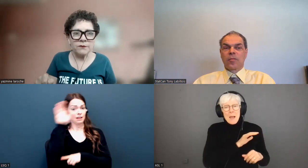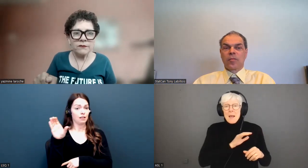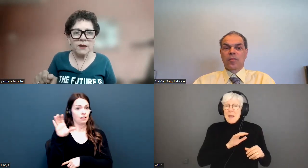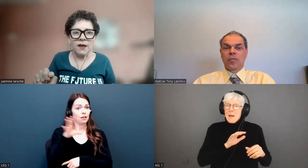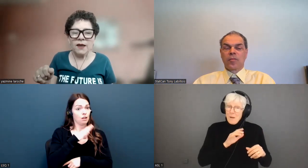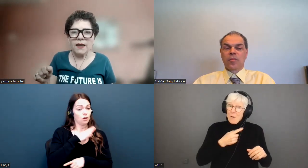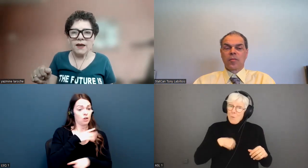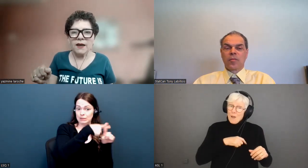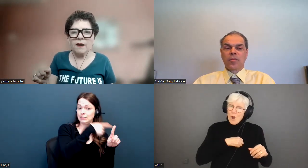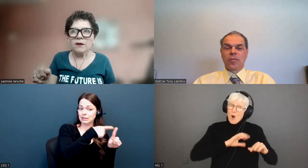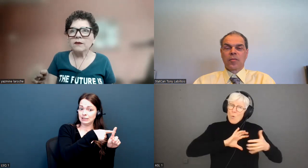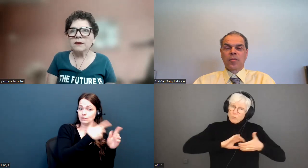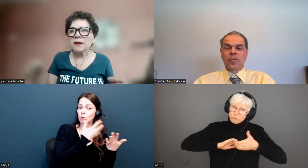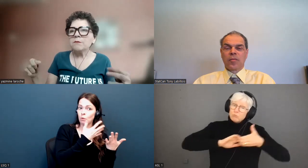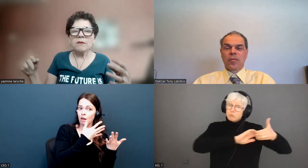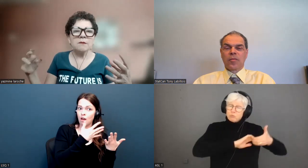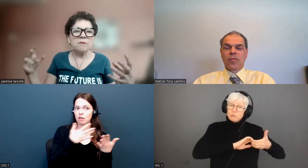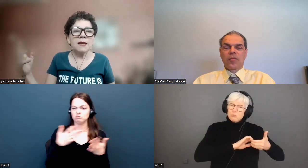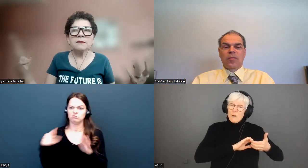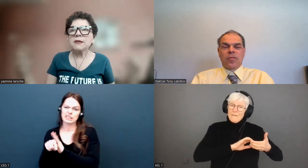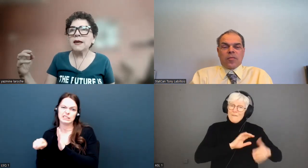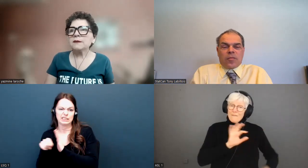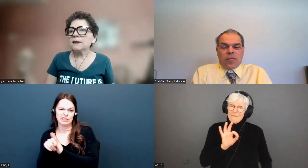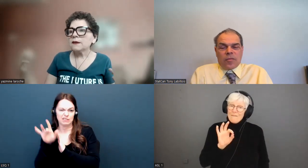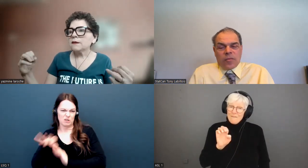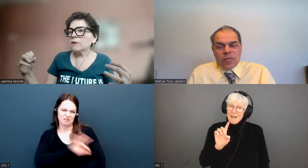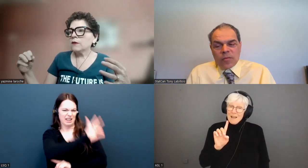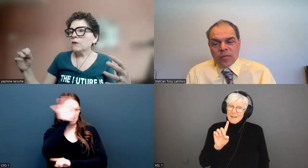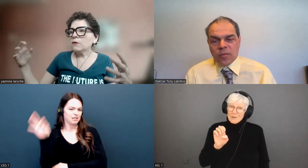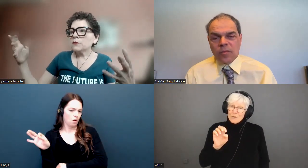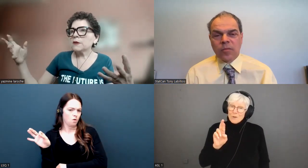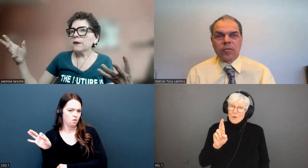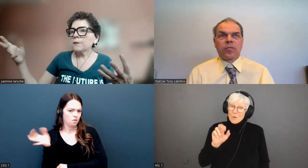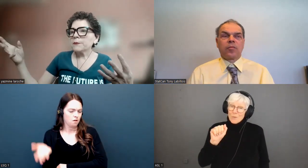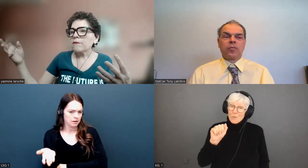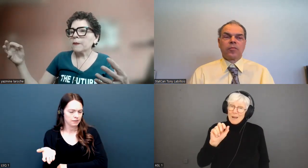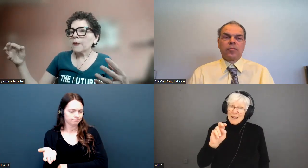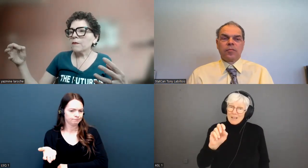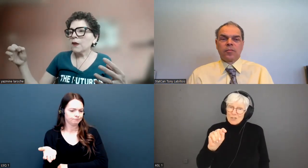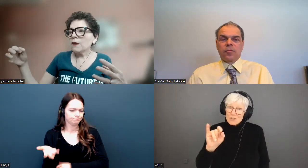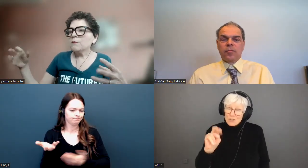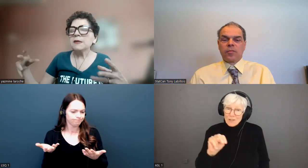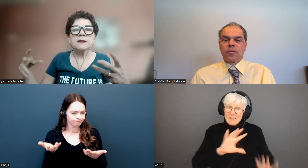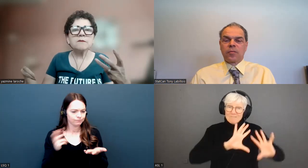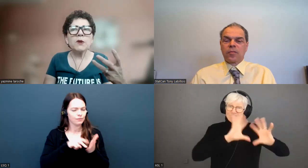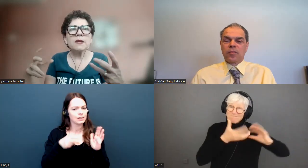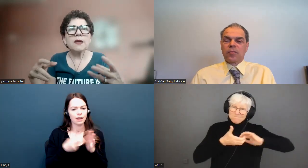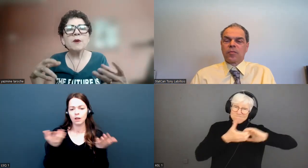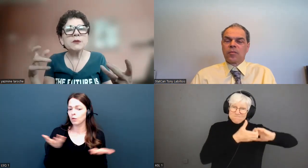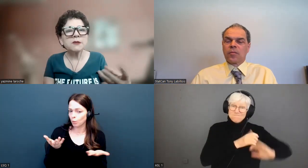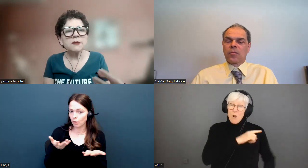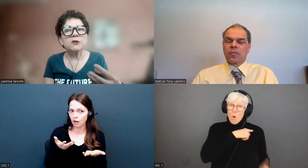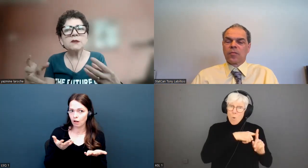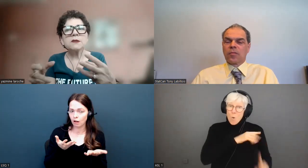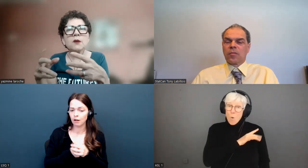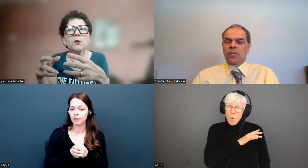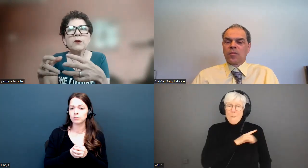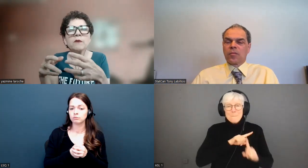it it means that you know there's a it means that we can come up with solutions that work